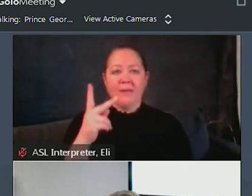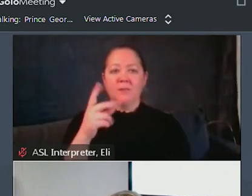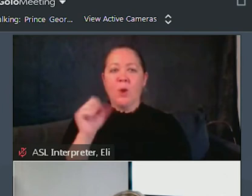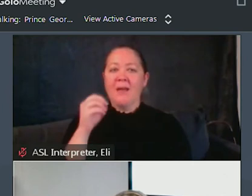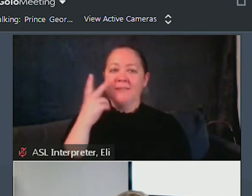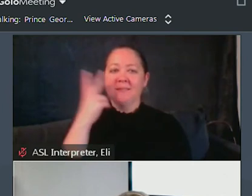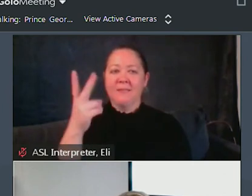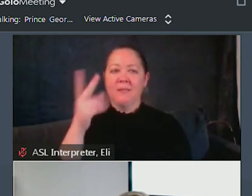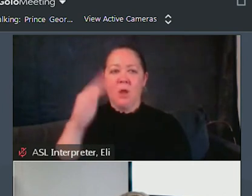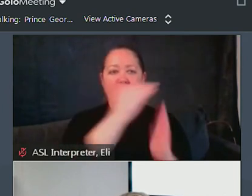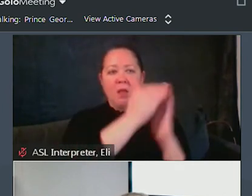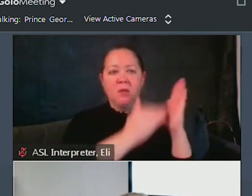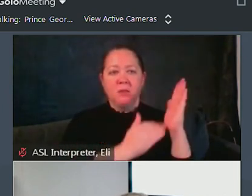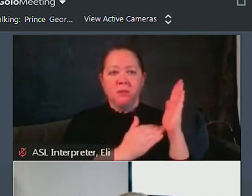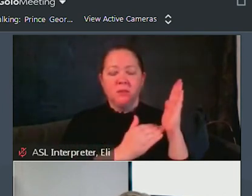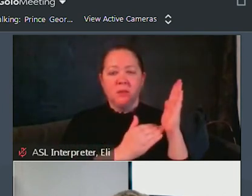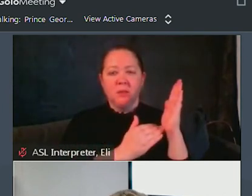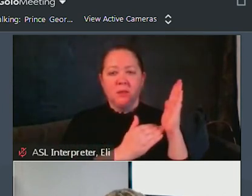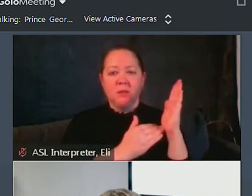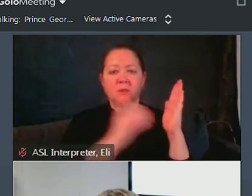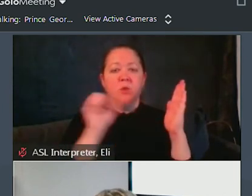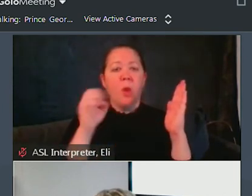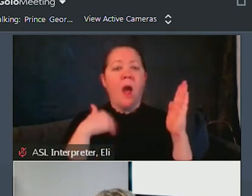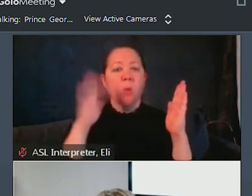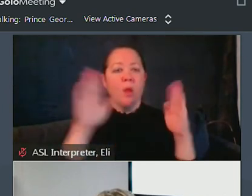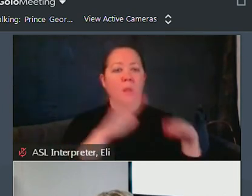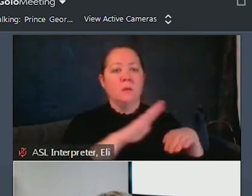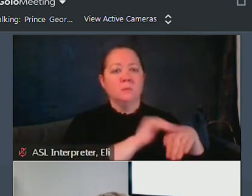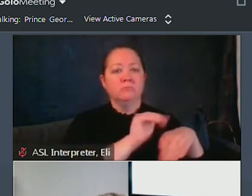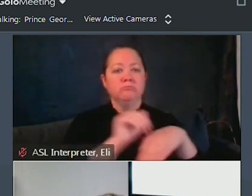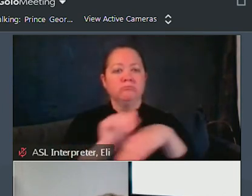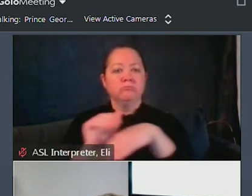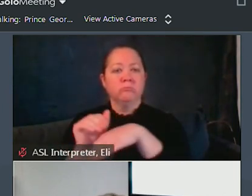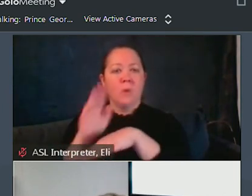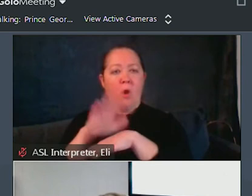So I'm going to call on some of them who I've checked off here first.